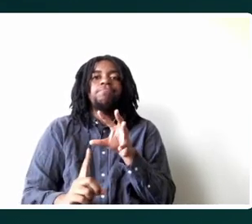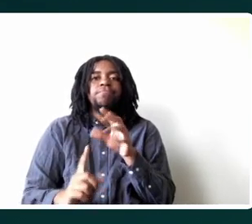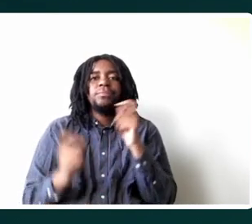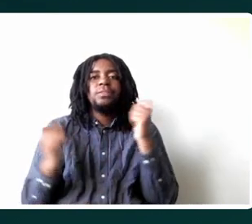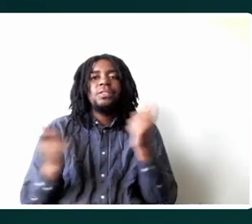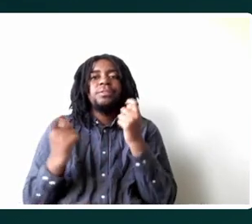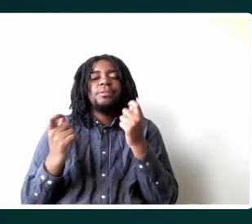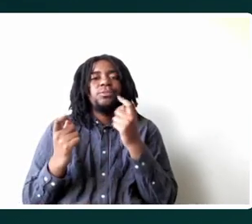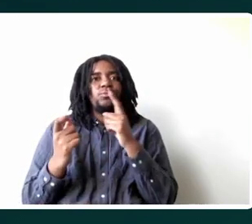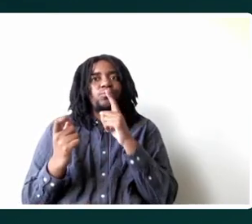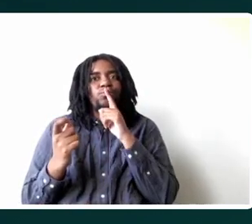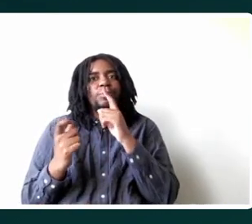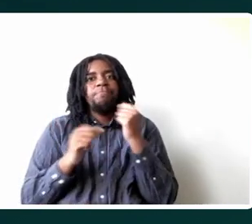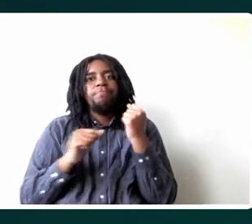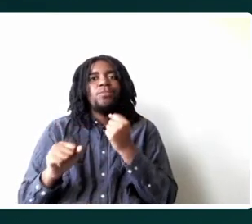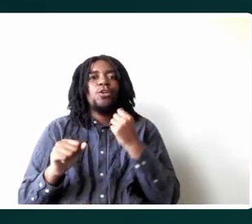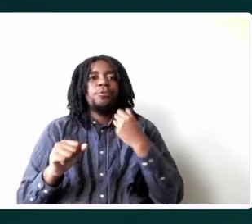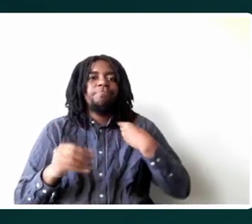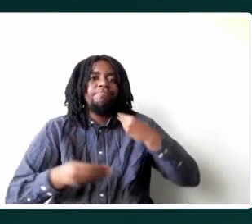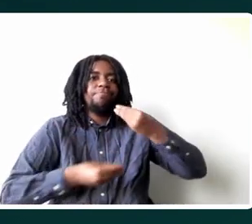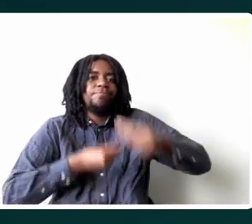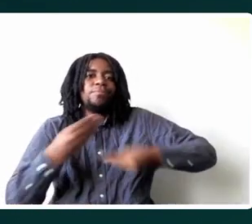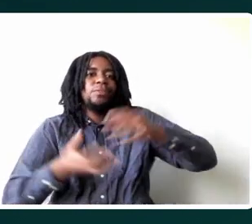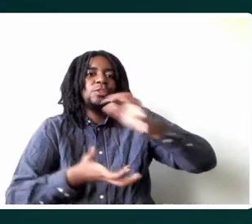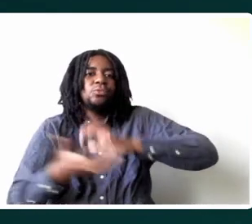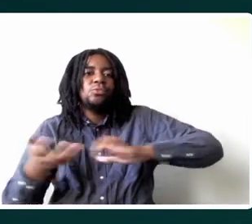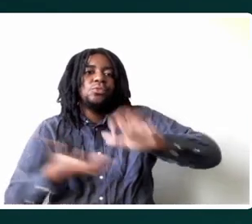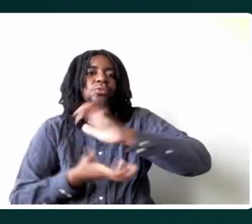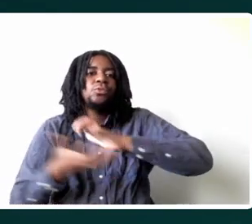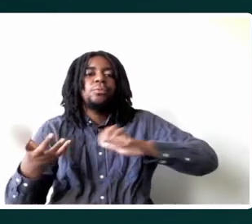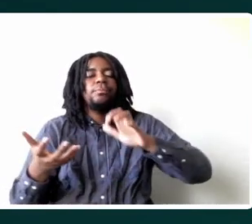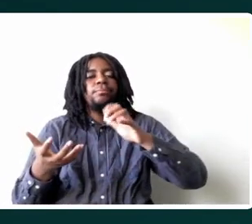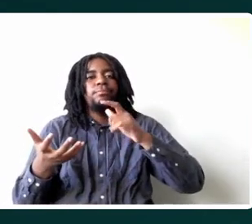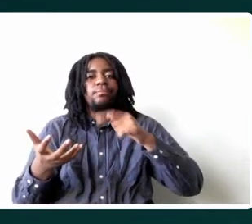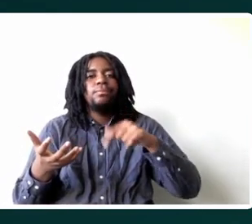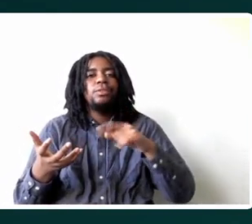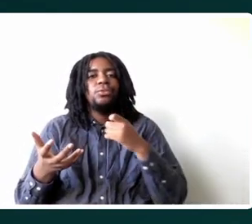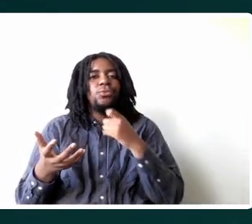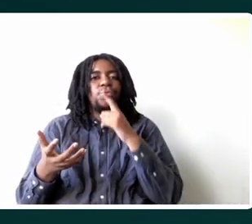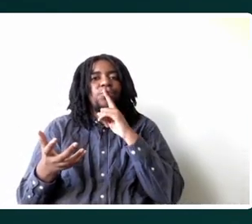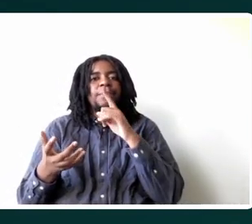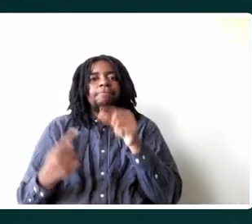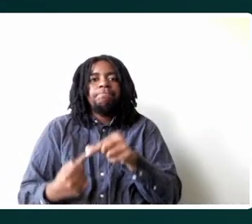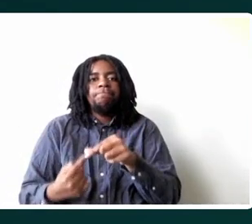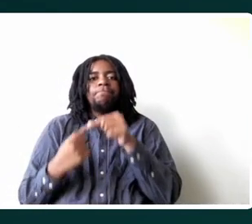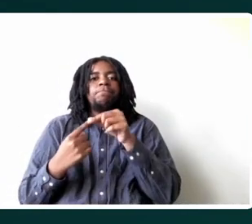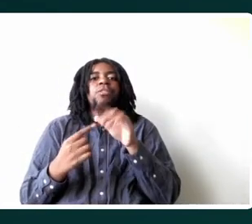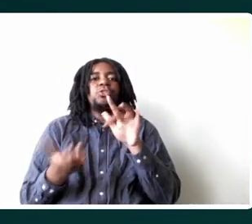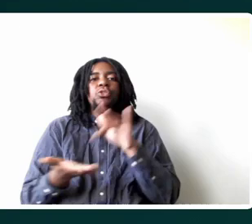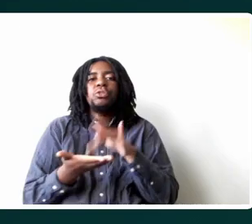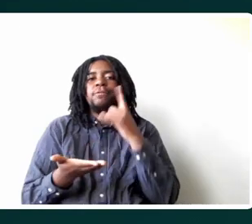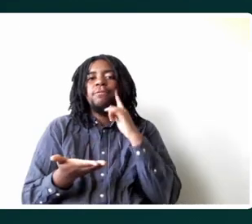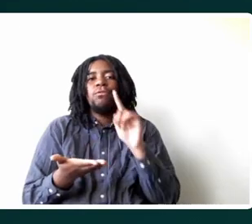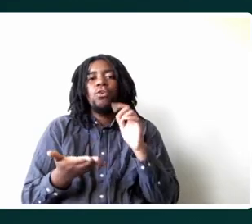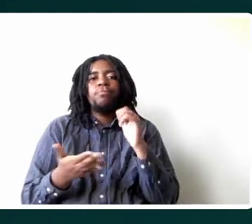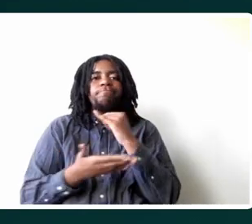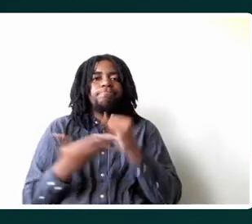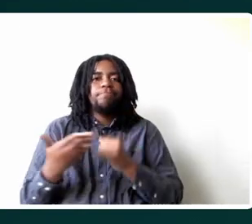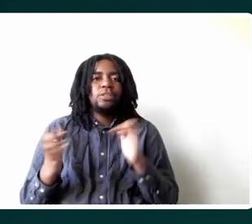relationships that made Washington, I think, an unparalleled center for arts education.